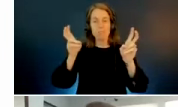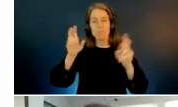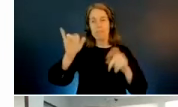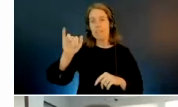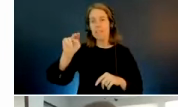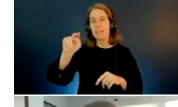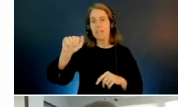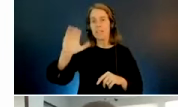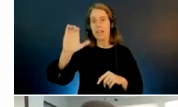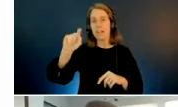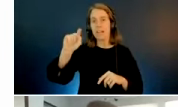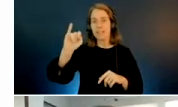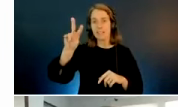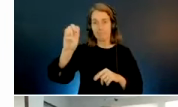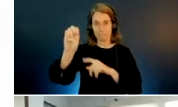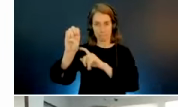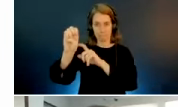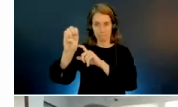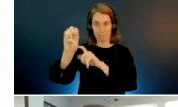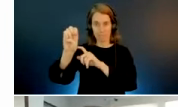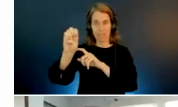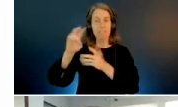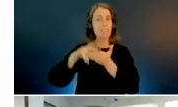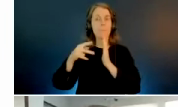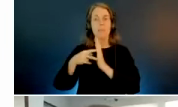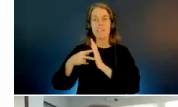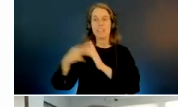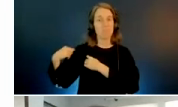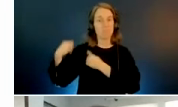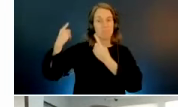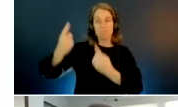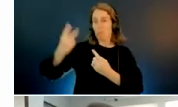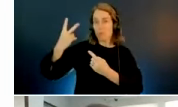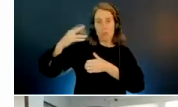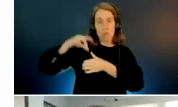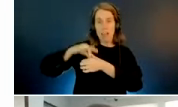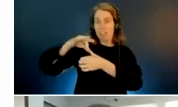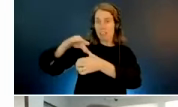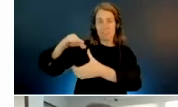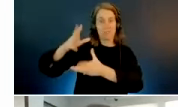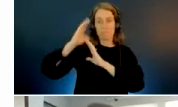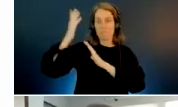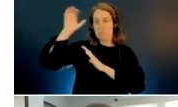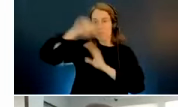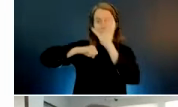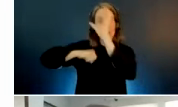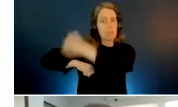eligible not definitely will be but eligible to be put on a kind of probationary status which